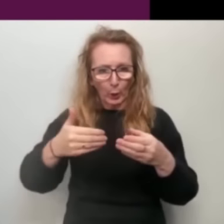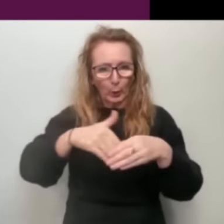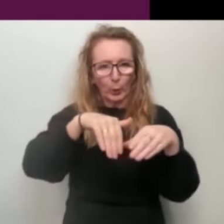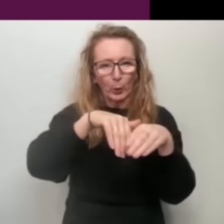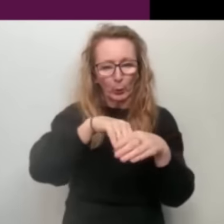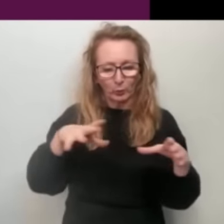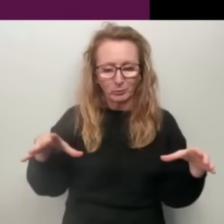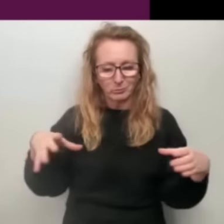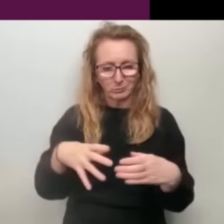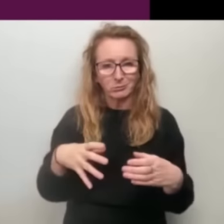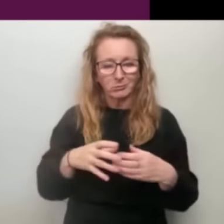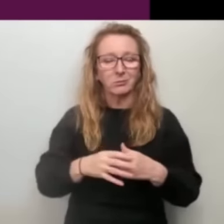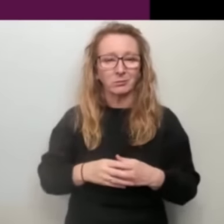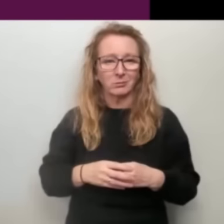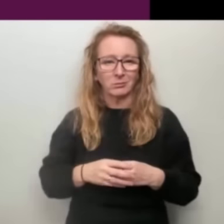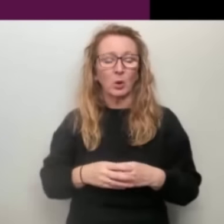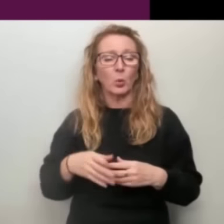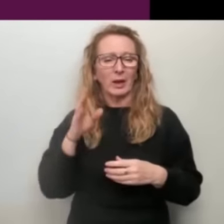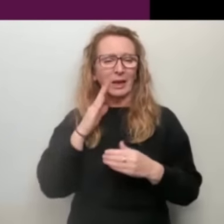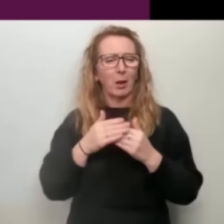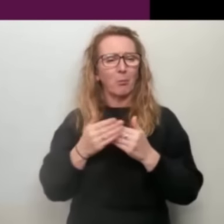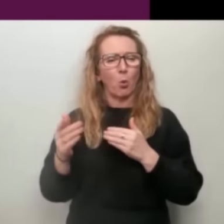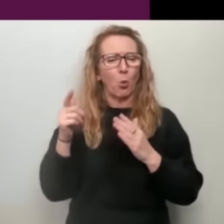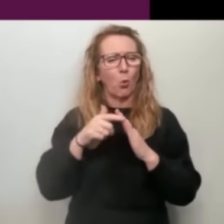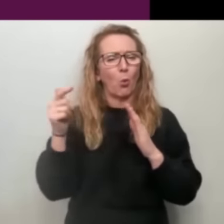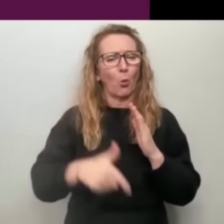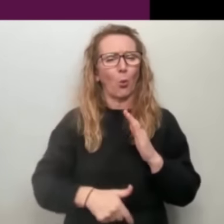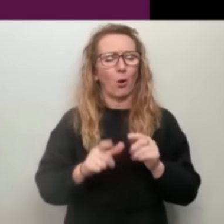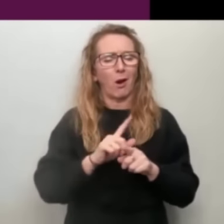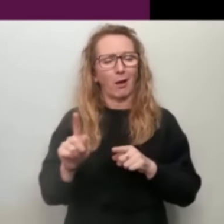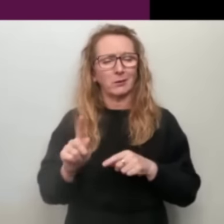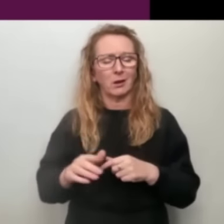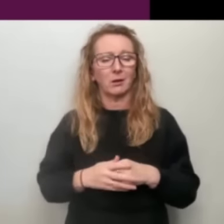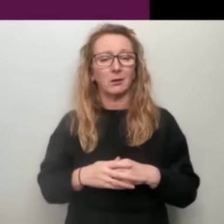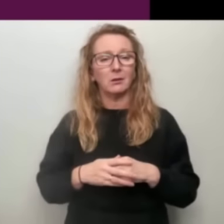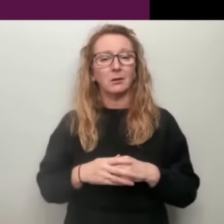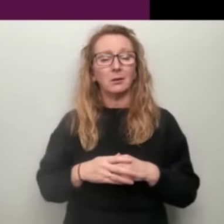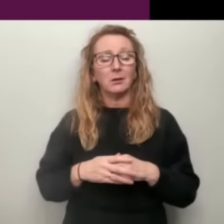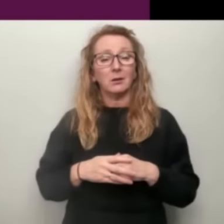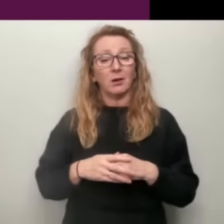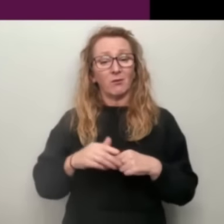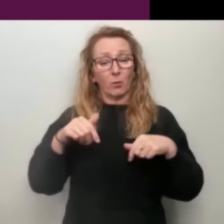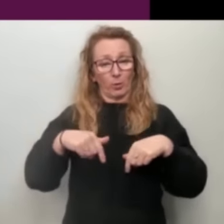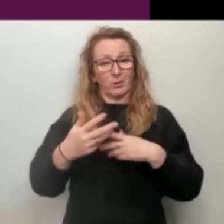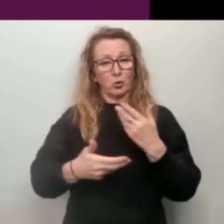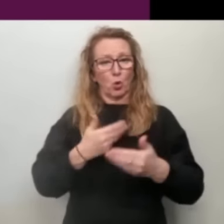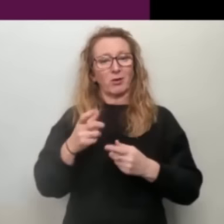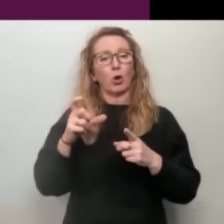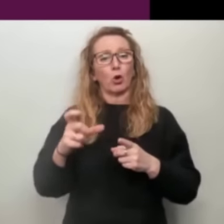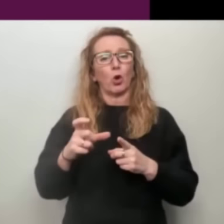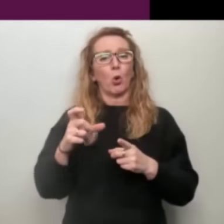which we'll hear more about later. For the purposes of our story, Coalbrookdale is the nominal focus,